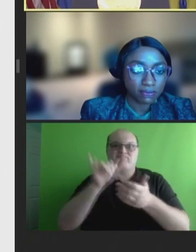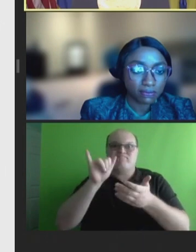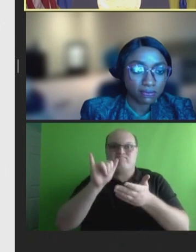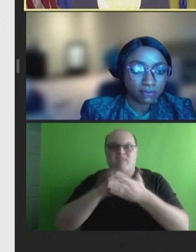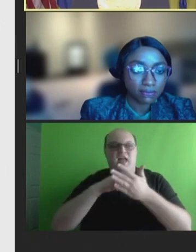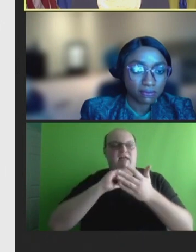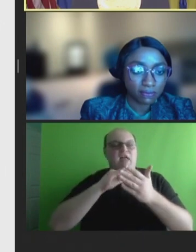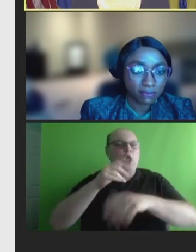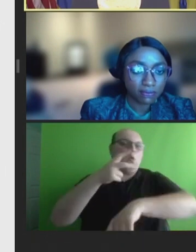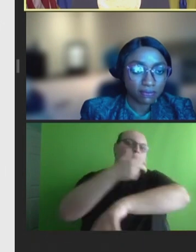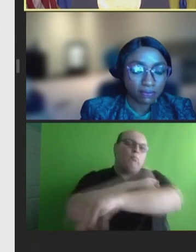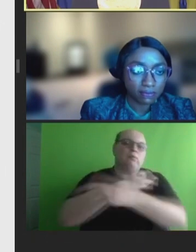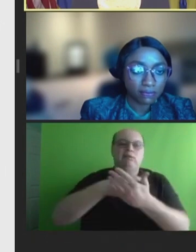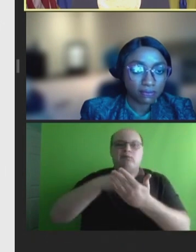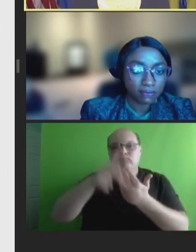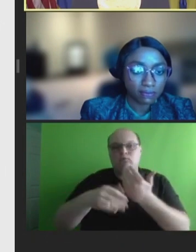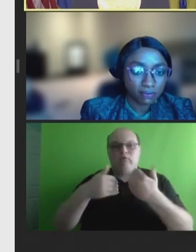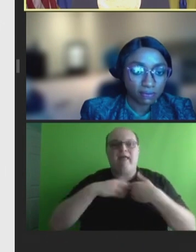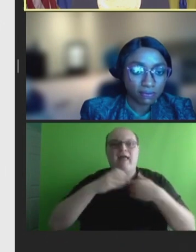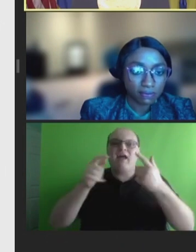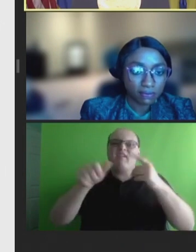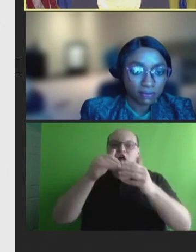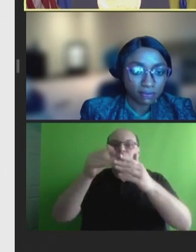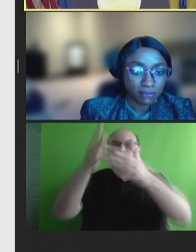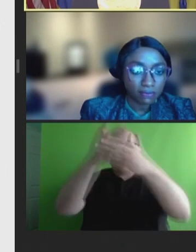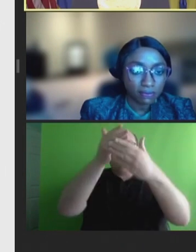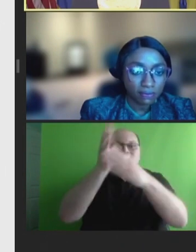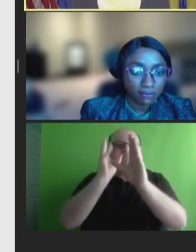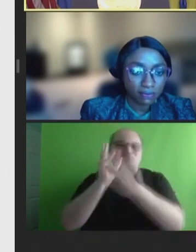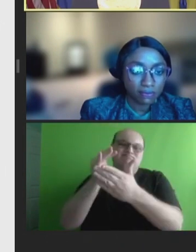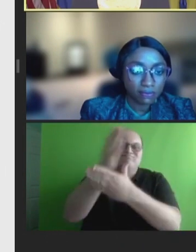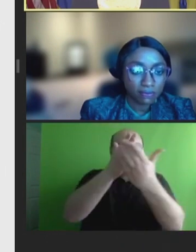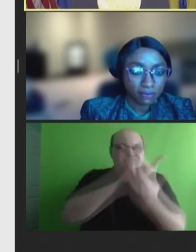program. And you'll see here some of the other components. Some are proposed, and some are